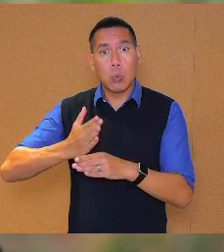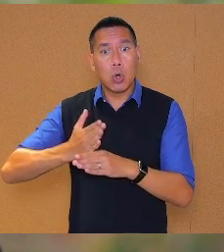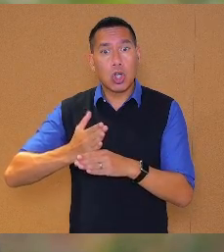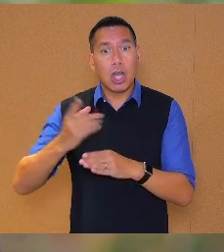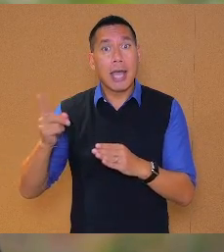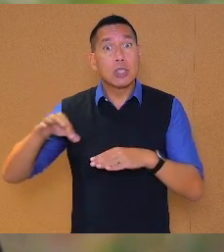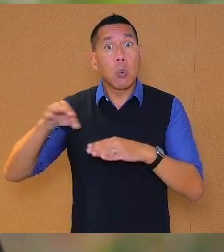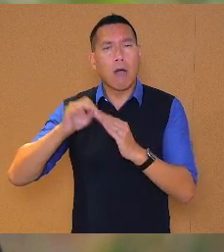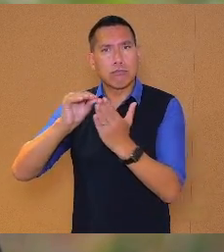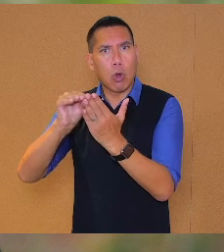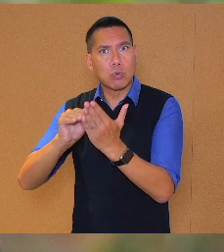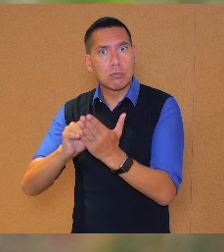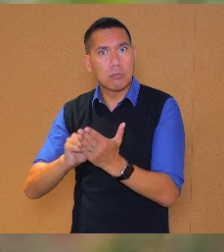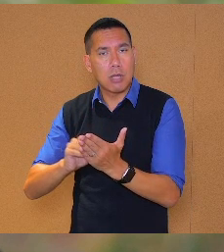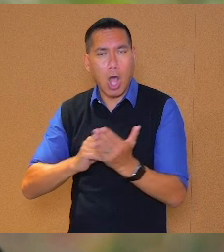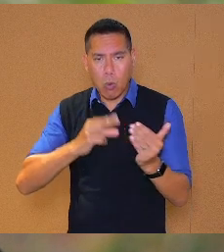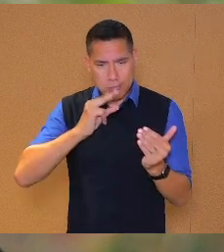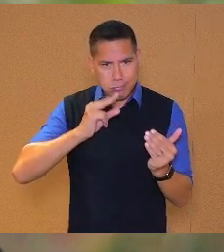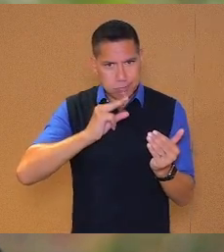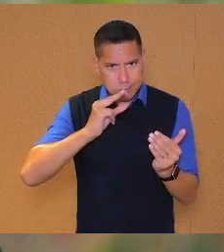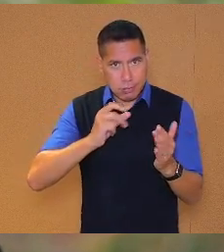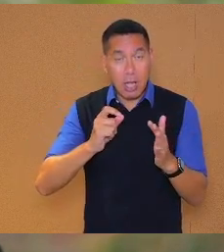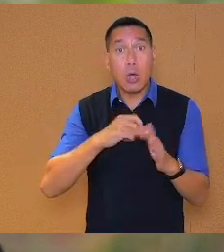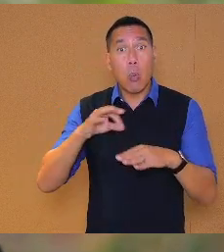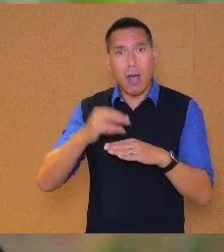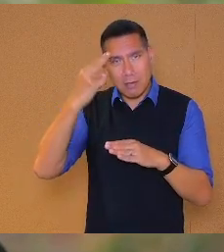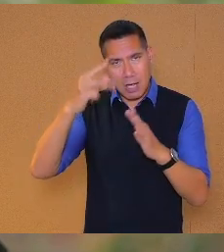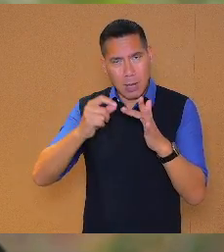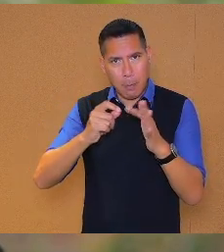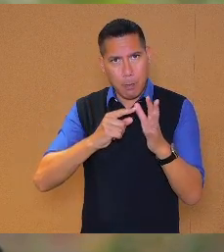like to announce the act knowledge the many contributions that Stephen made by reading a letter from his